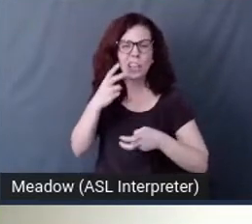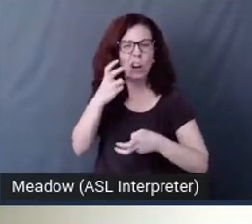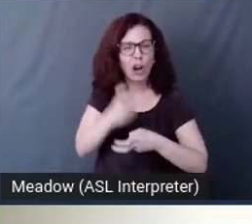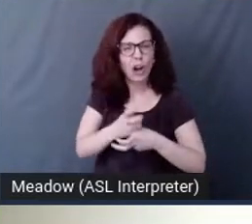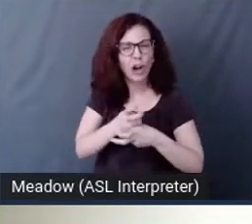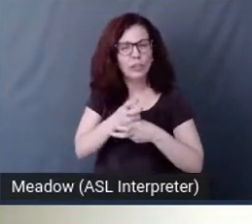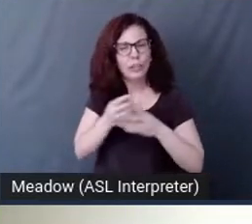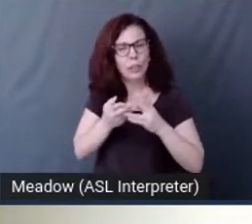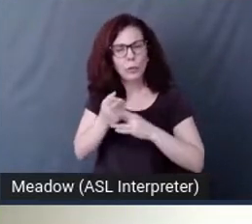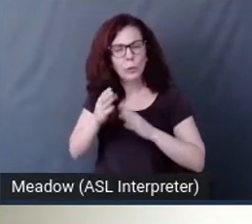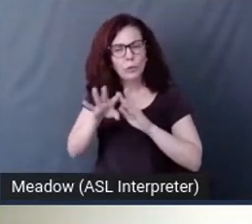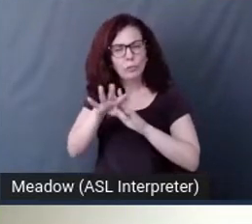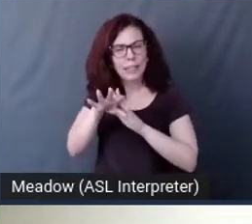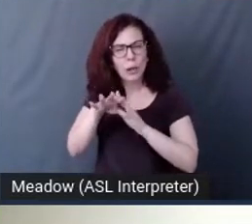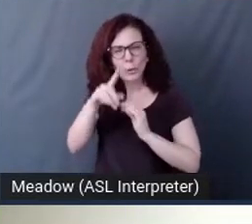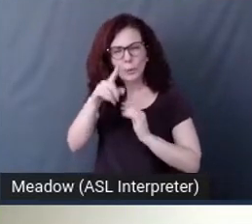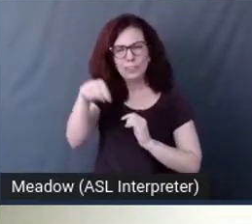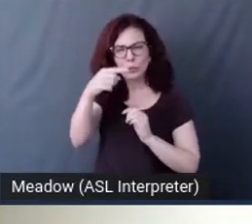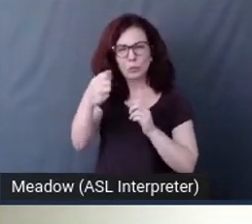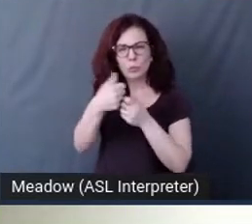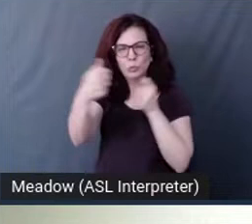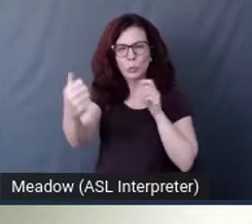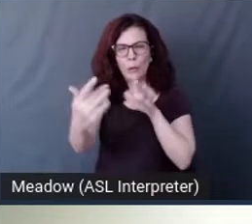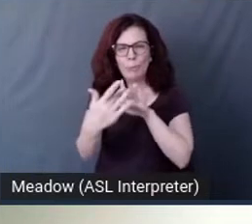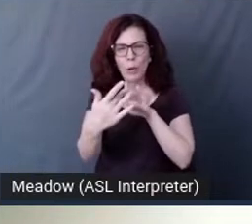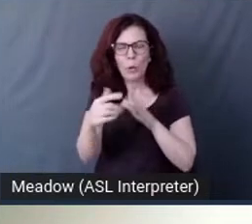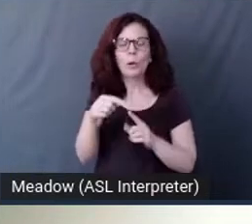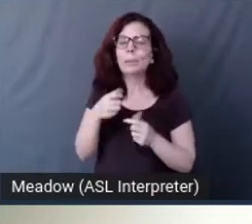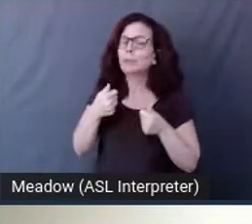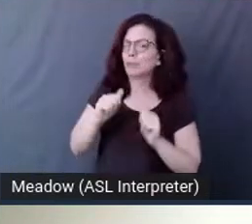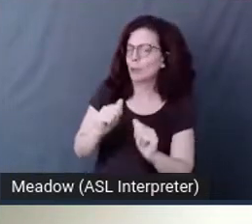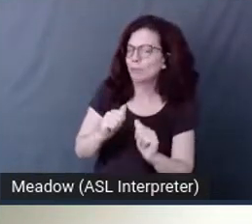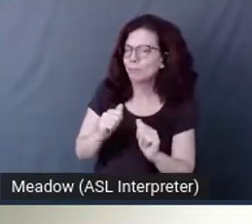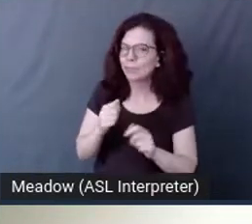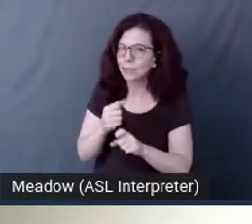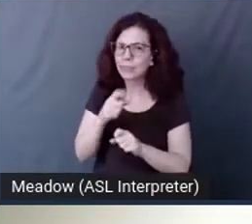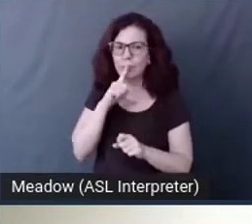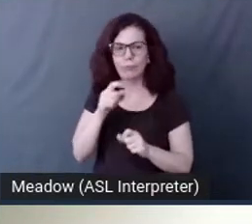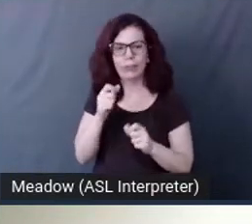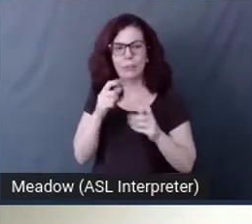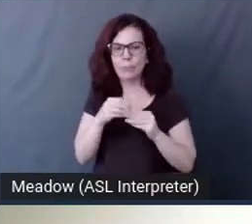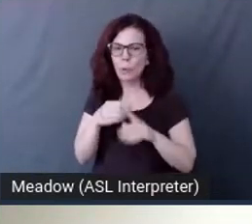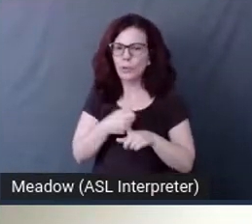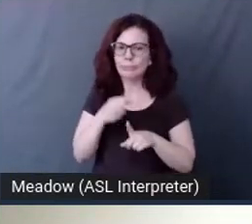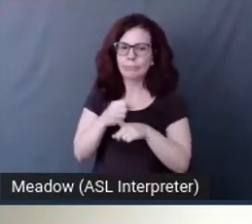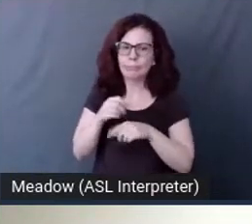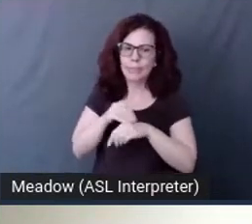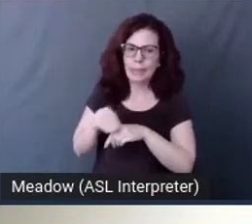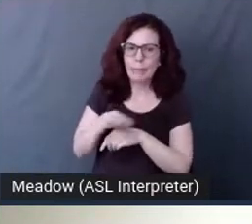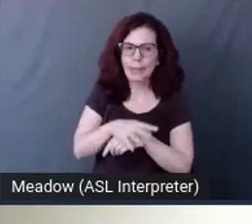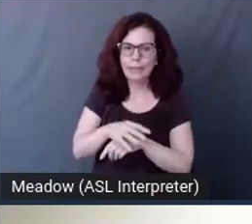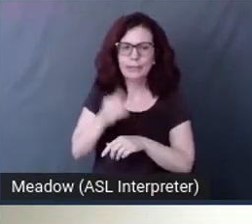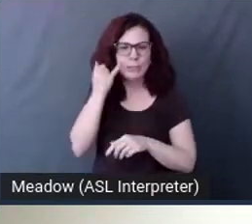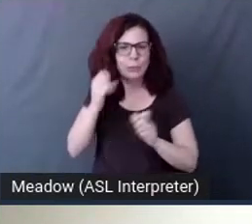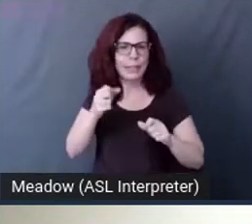especially when everyone is kind of remote, but we're going to still give it a shot because it's so much more impactful when you can see what it actually looks like.